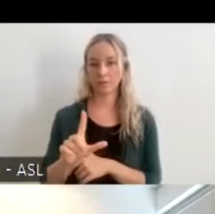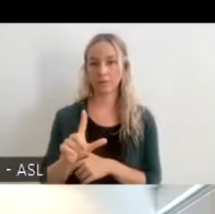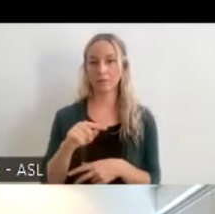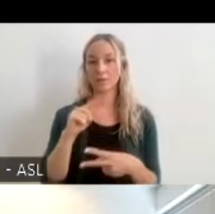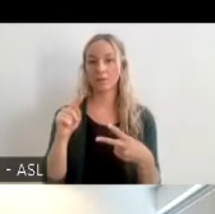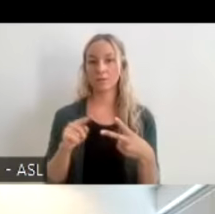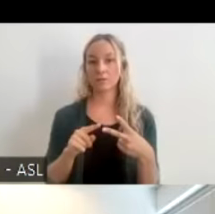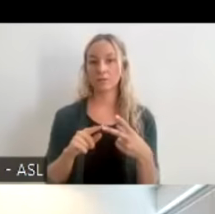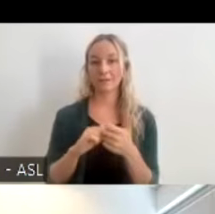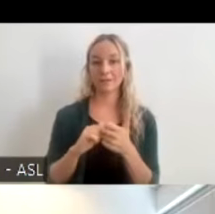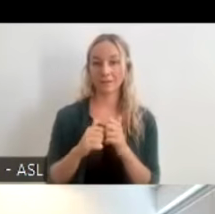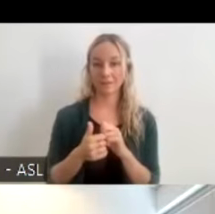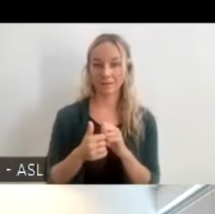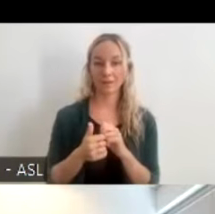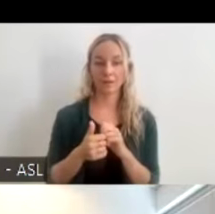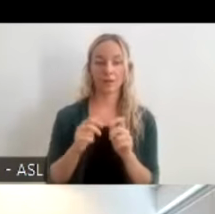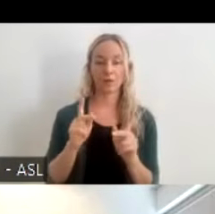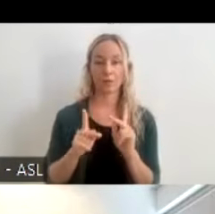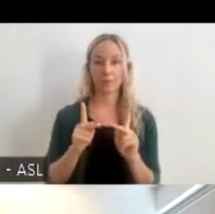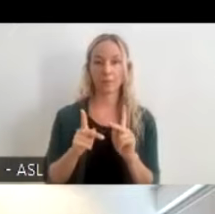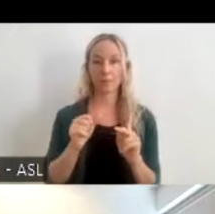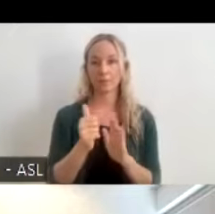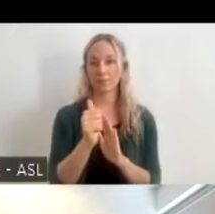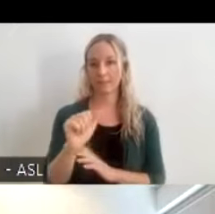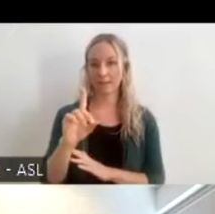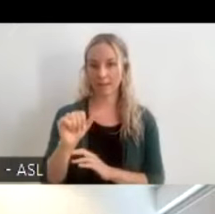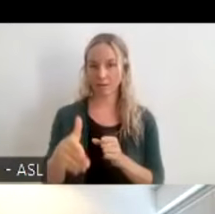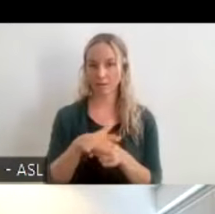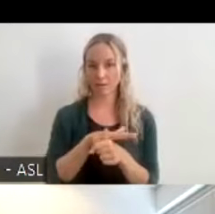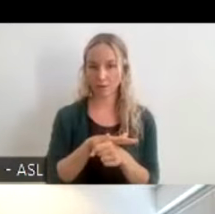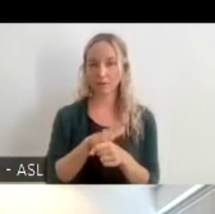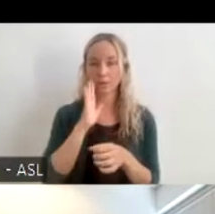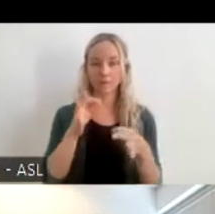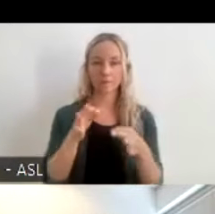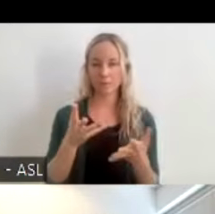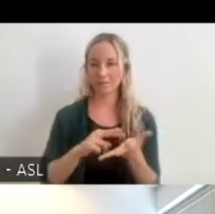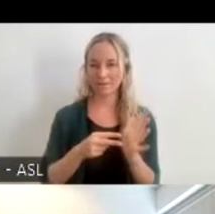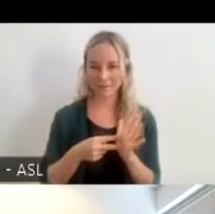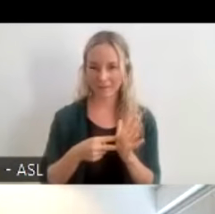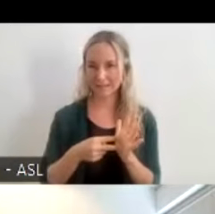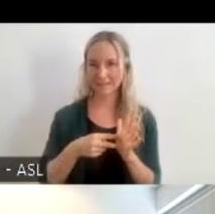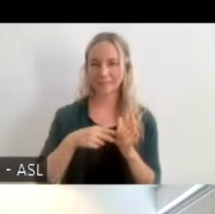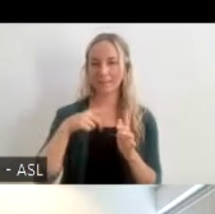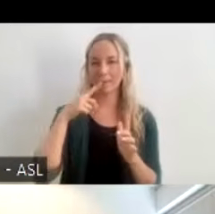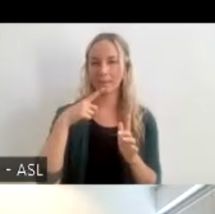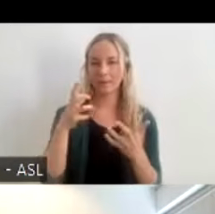state human rights law, what types of discrimination are prohibited, We have a unit here at our agency, the